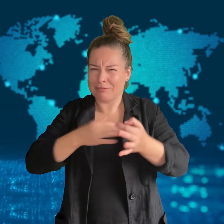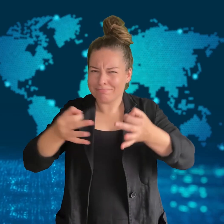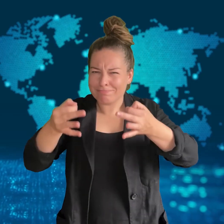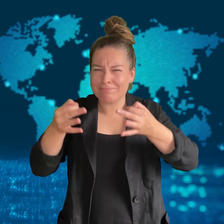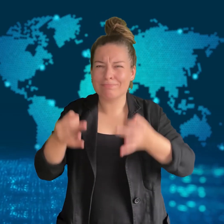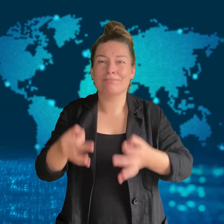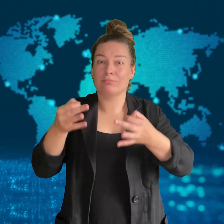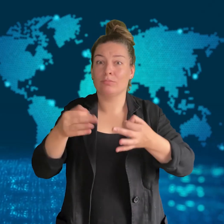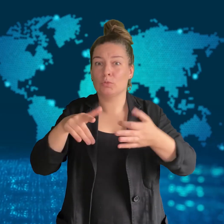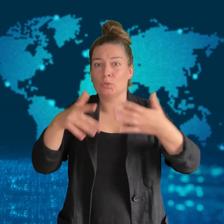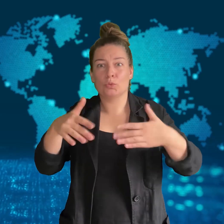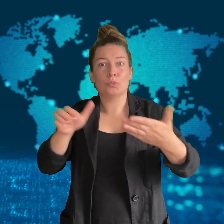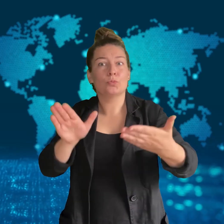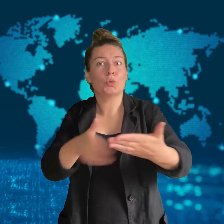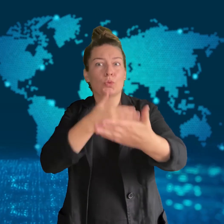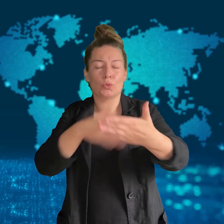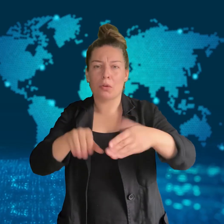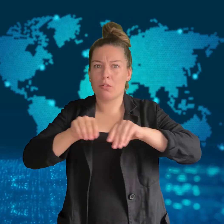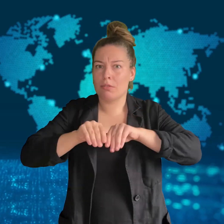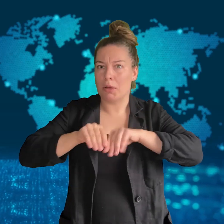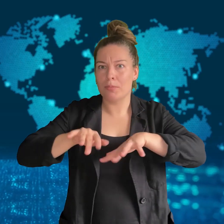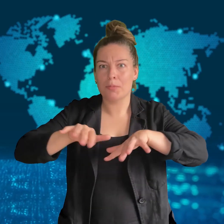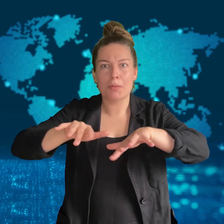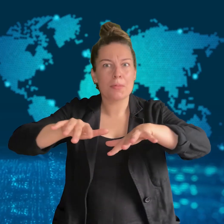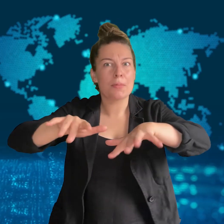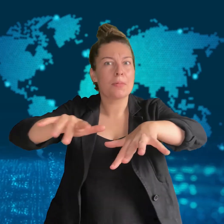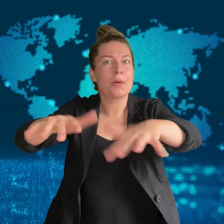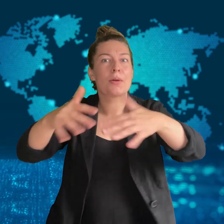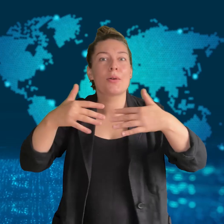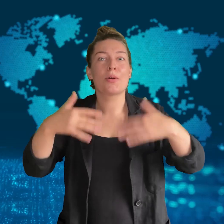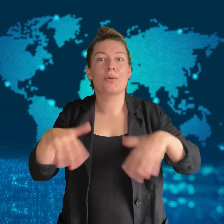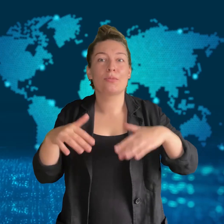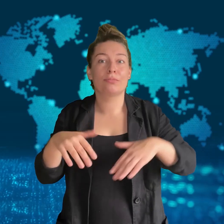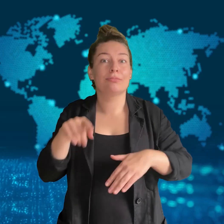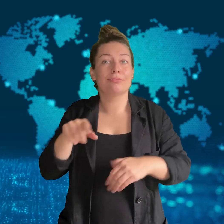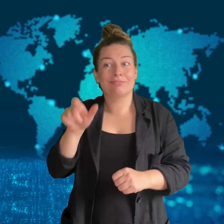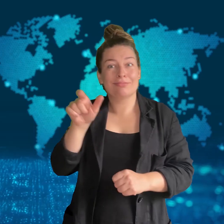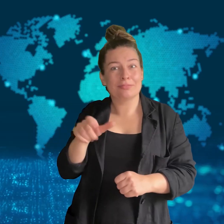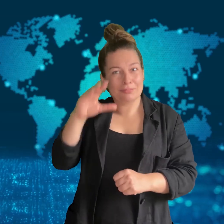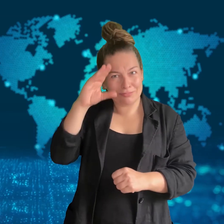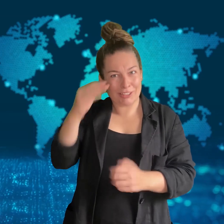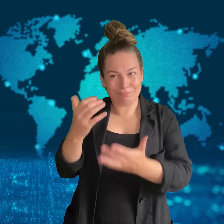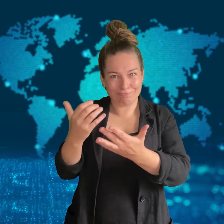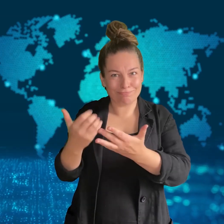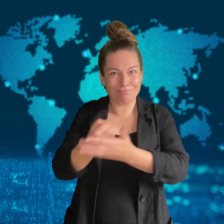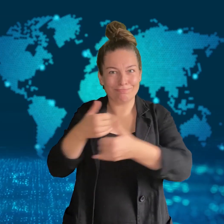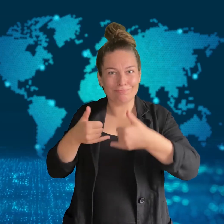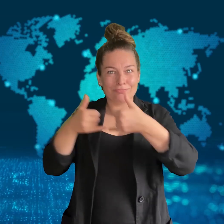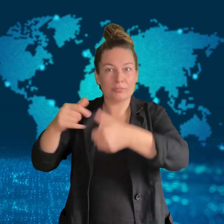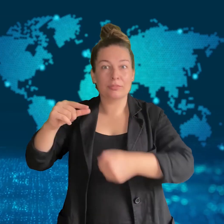As the song became popular, the Grammy winner was accused of